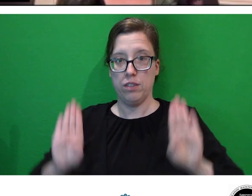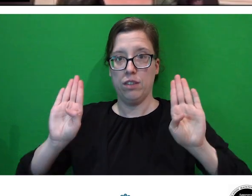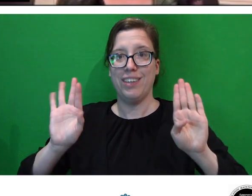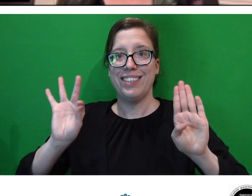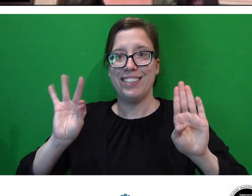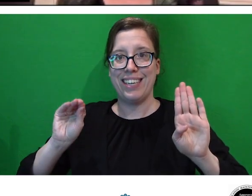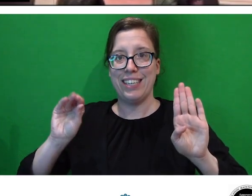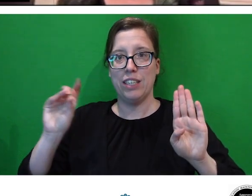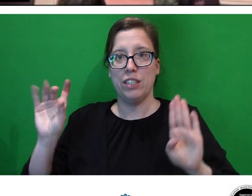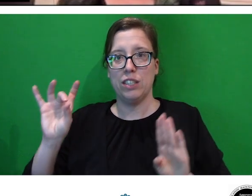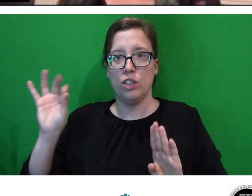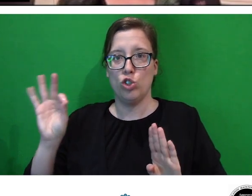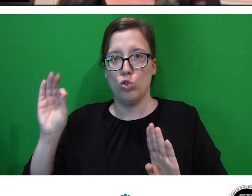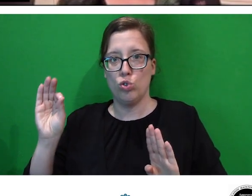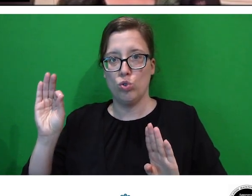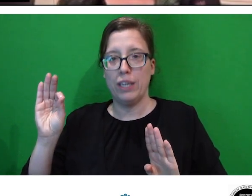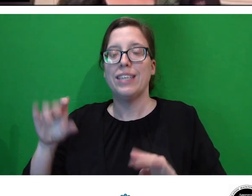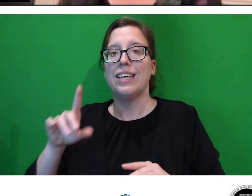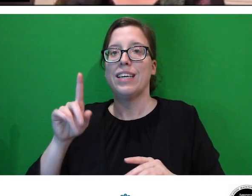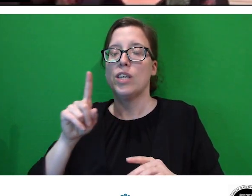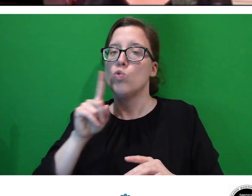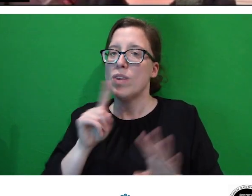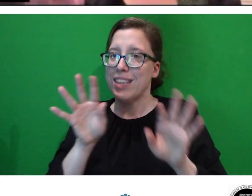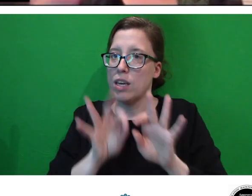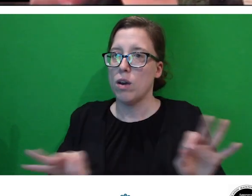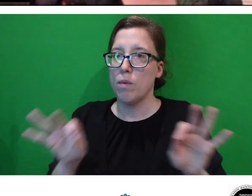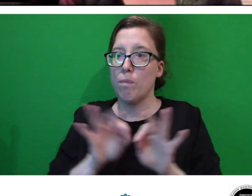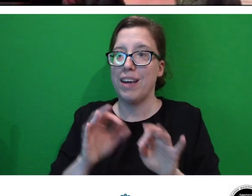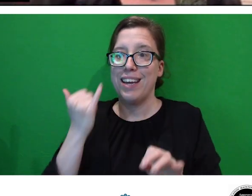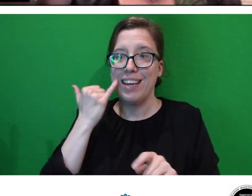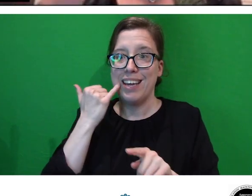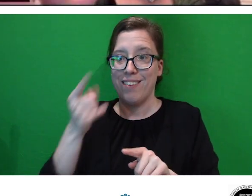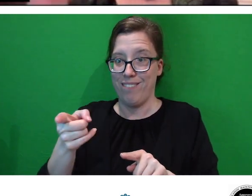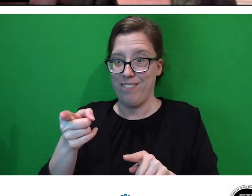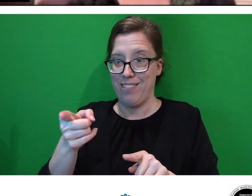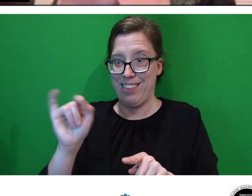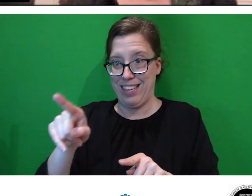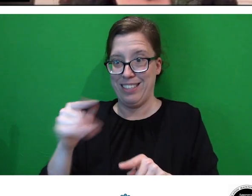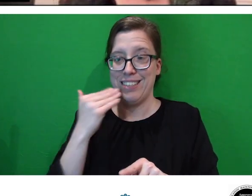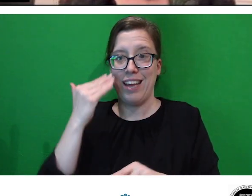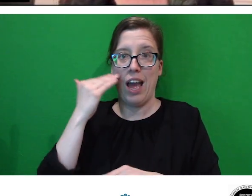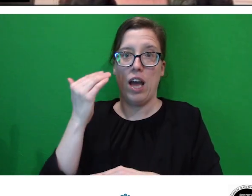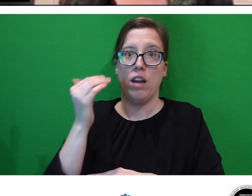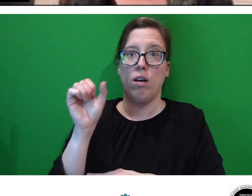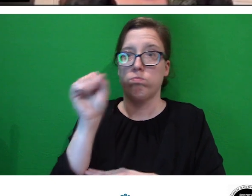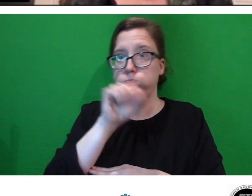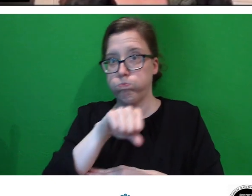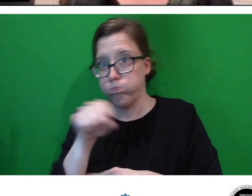they need a 90 degree angle at their hips. Bottom line, positioning is important.